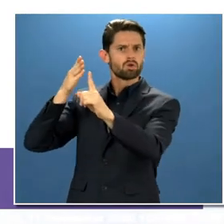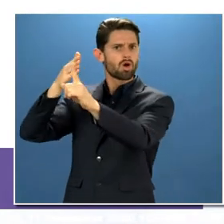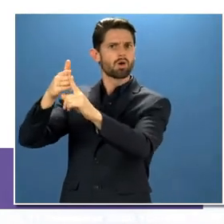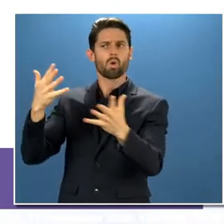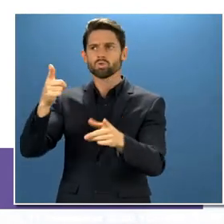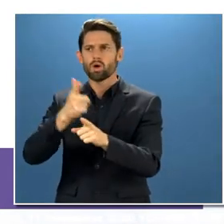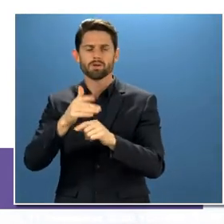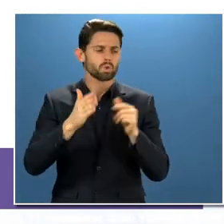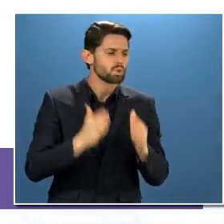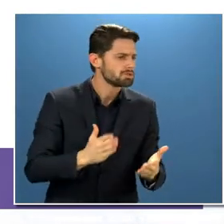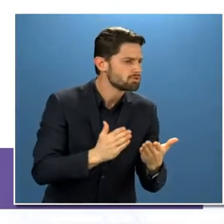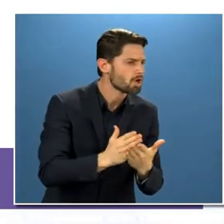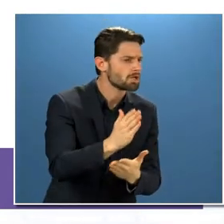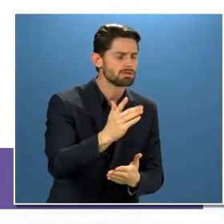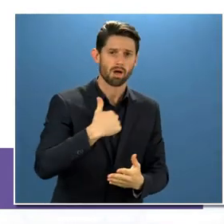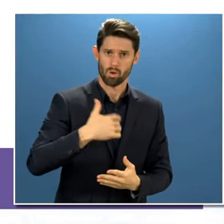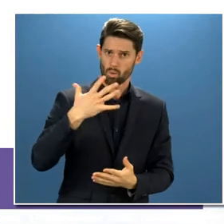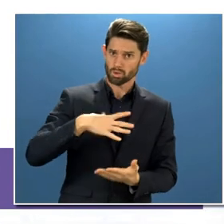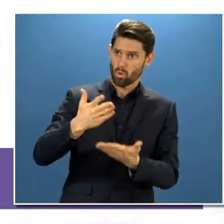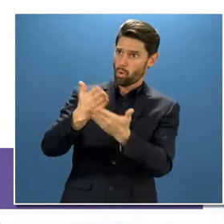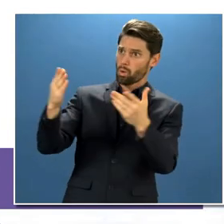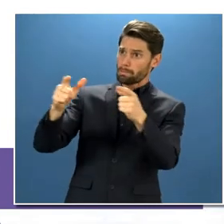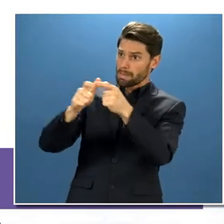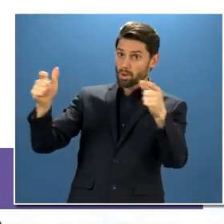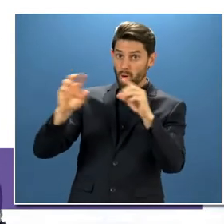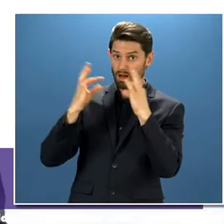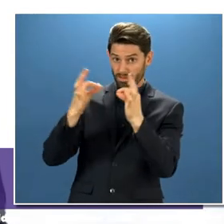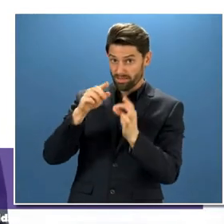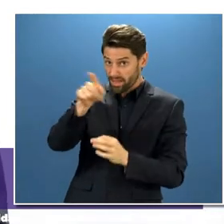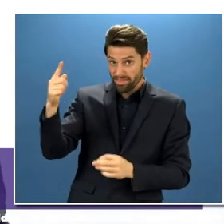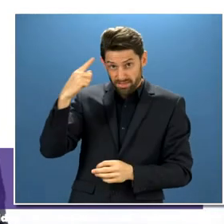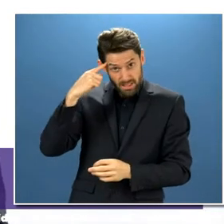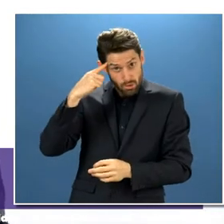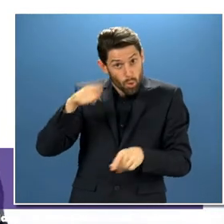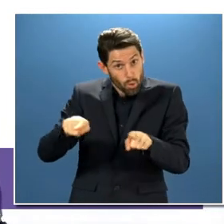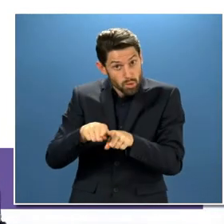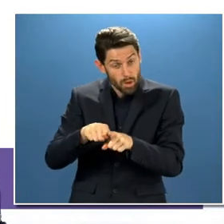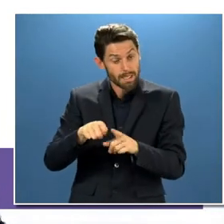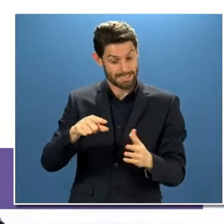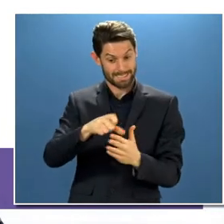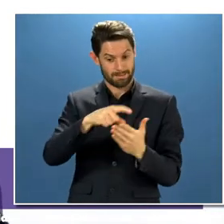organisations in Australia to realise that disability is firmly in those discussions.